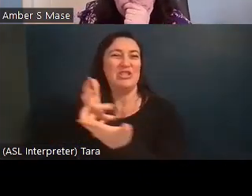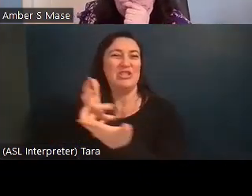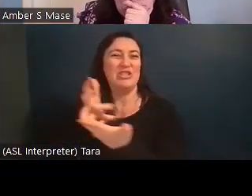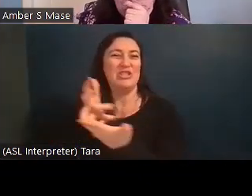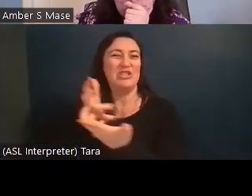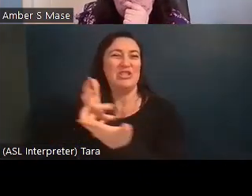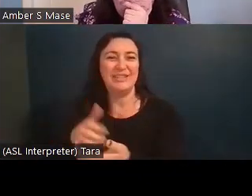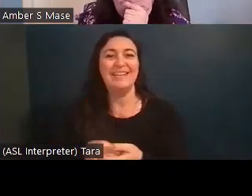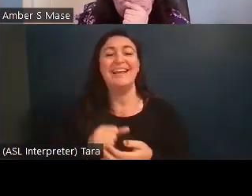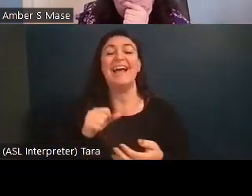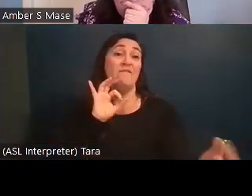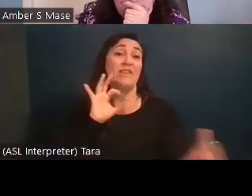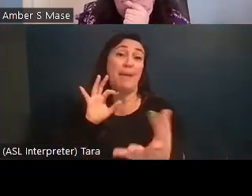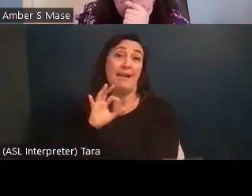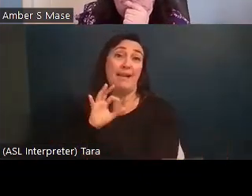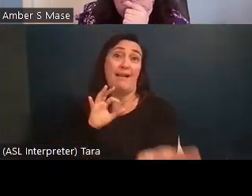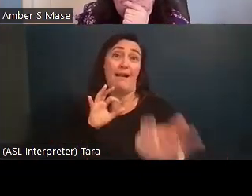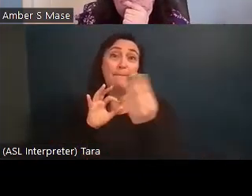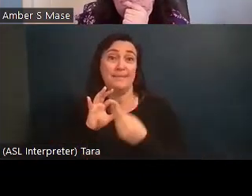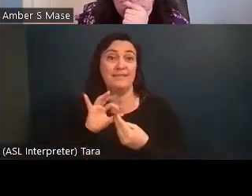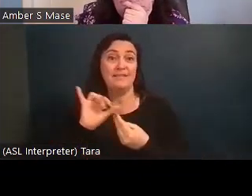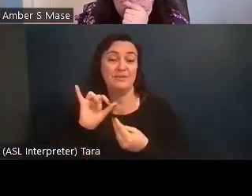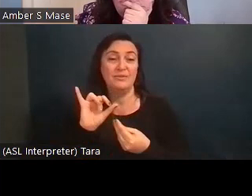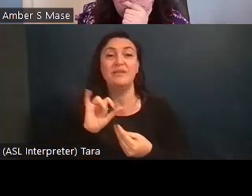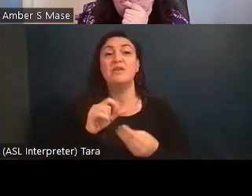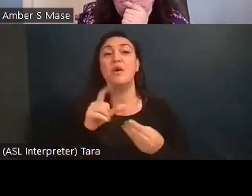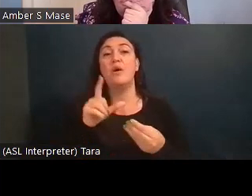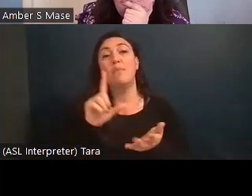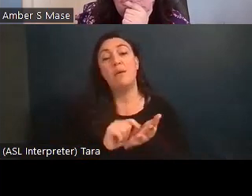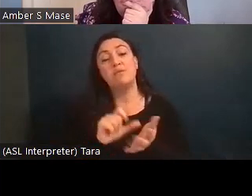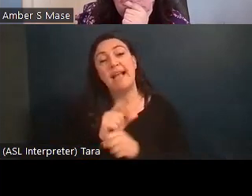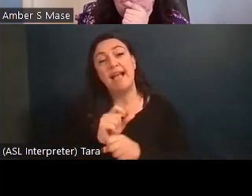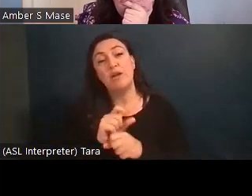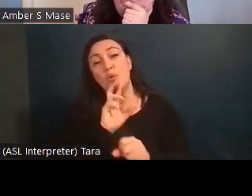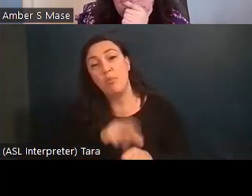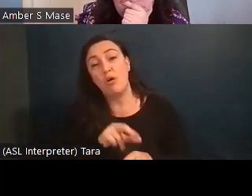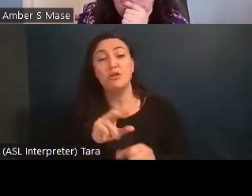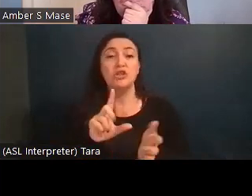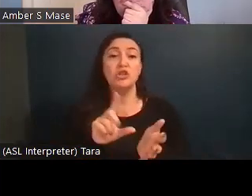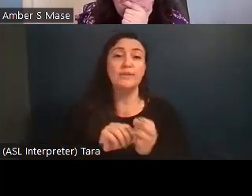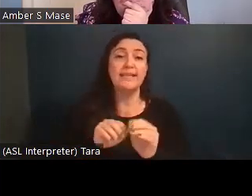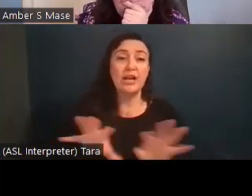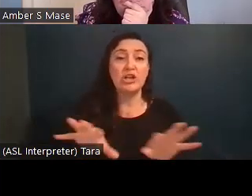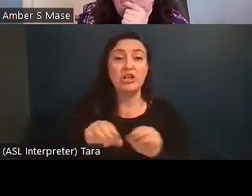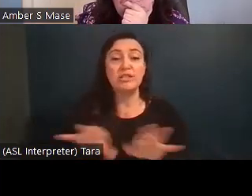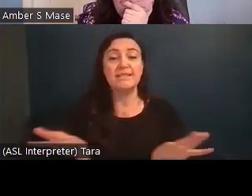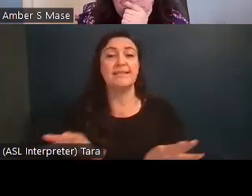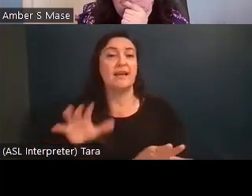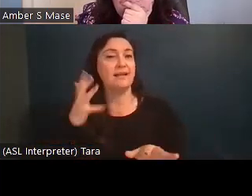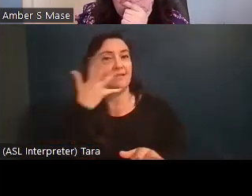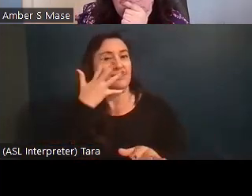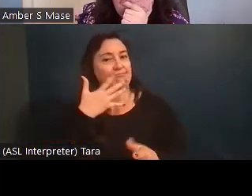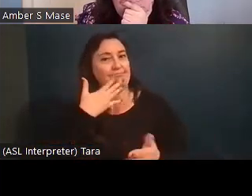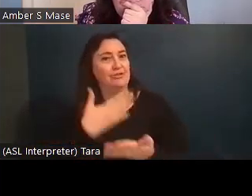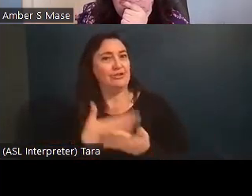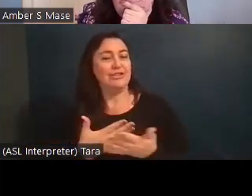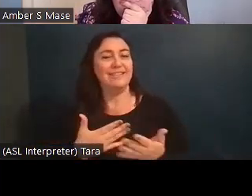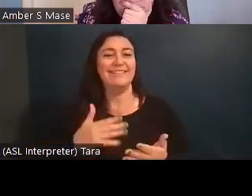So publishing annual reports and newsletters in attractive formats and sharing social media and developing press contacts